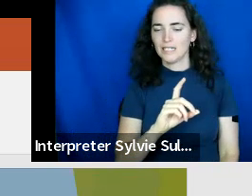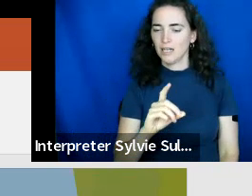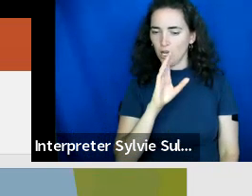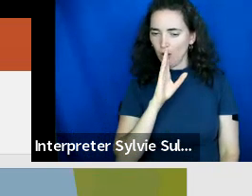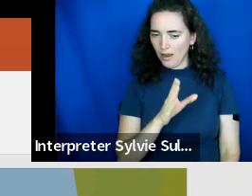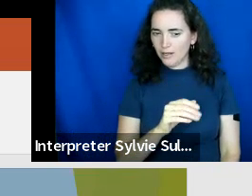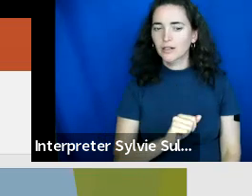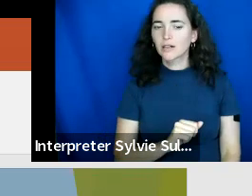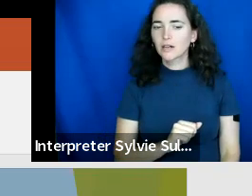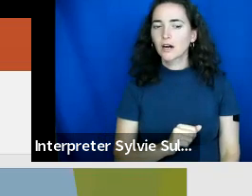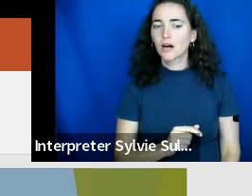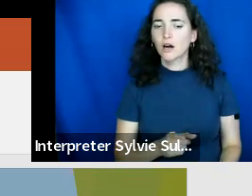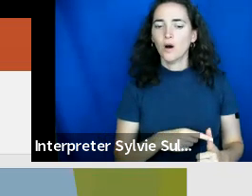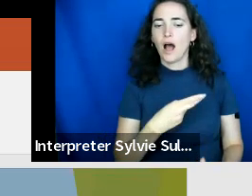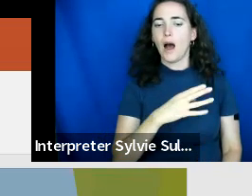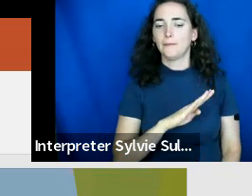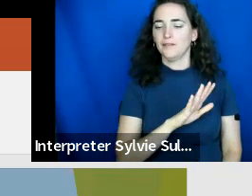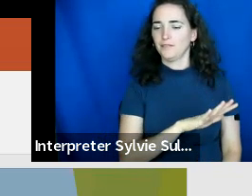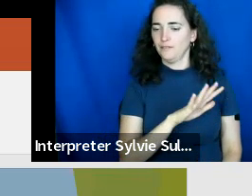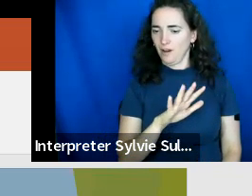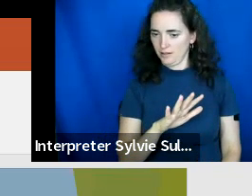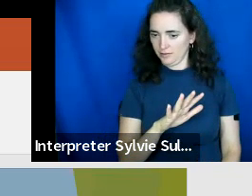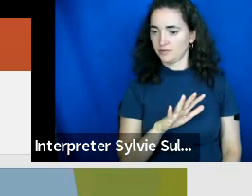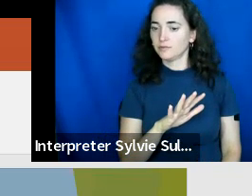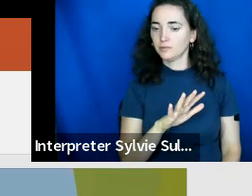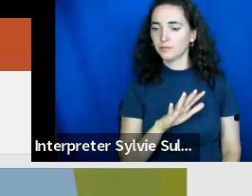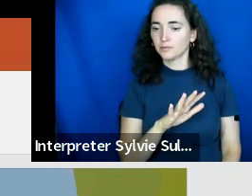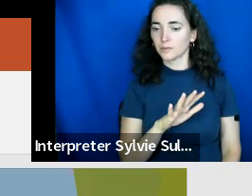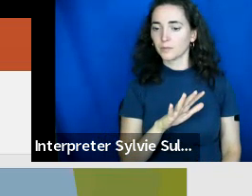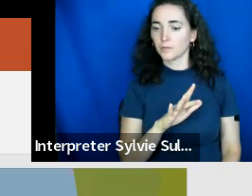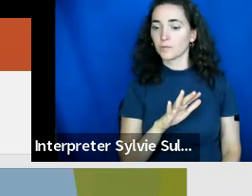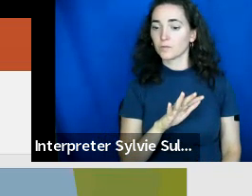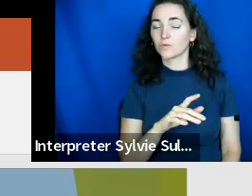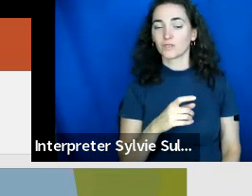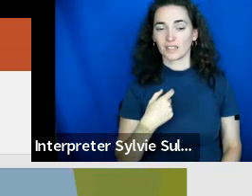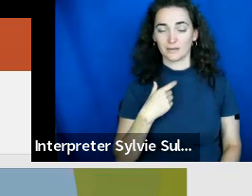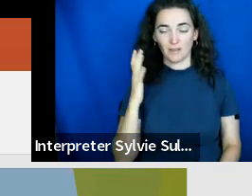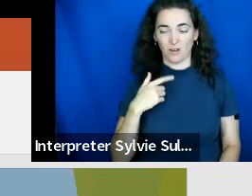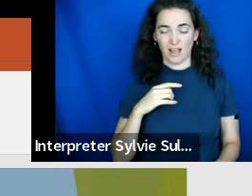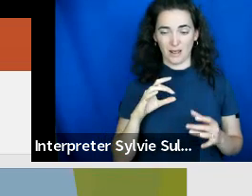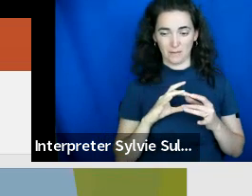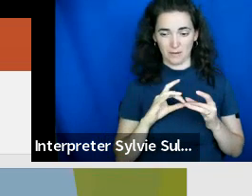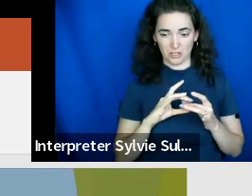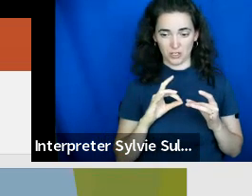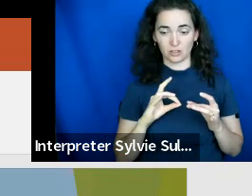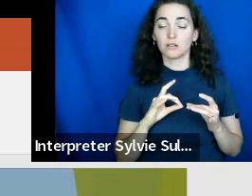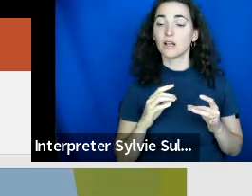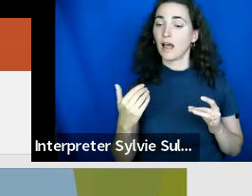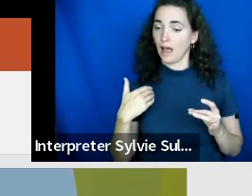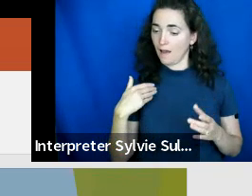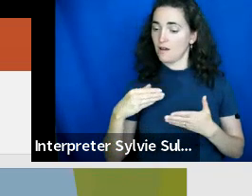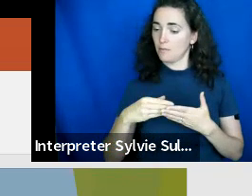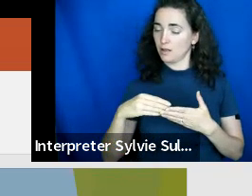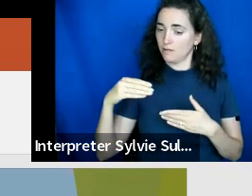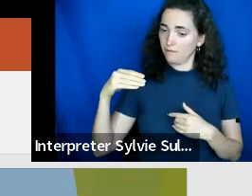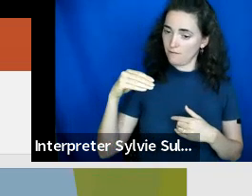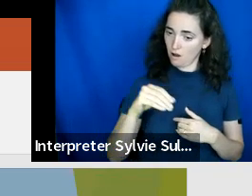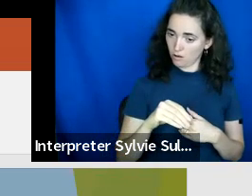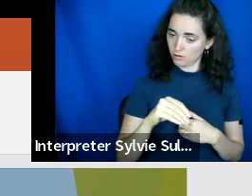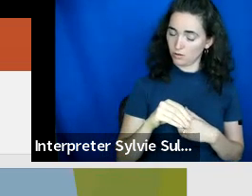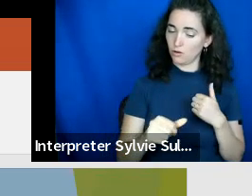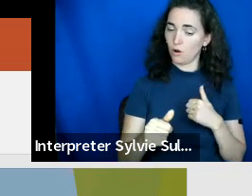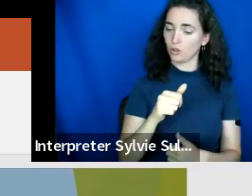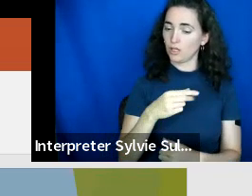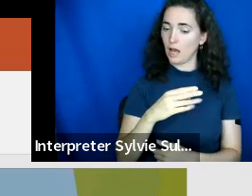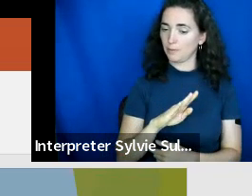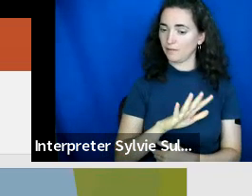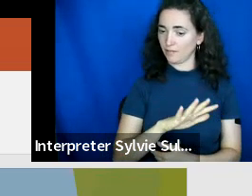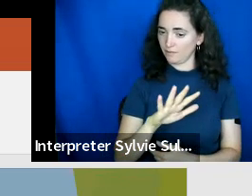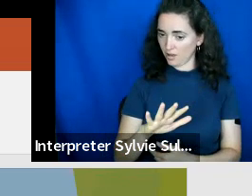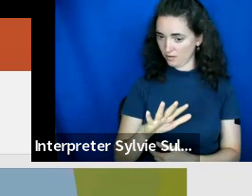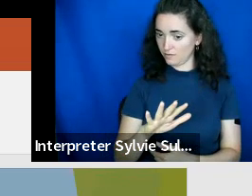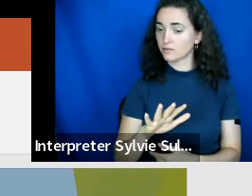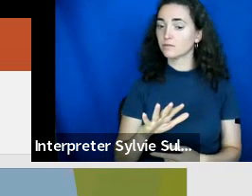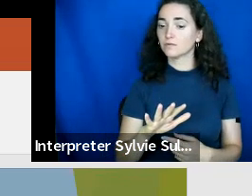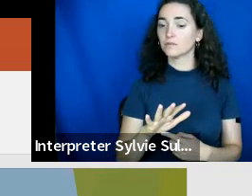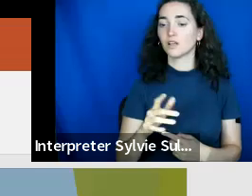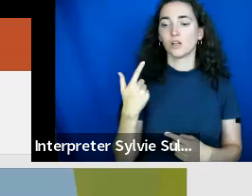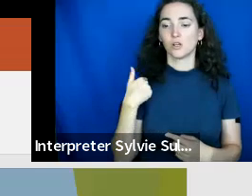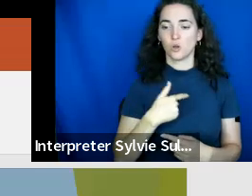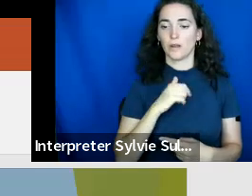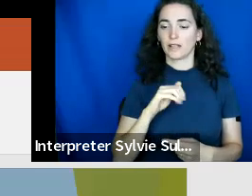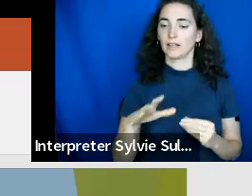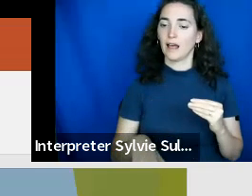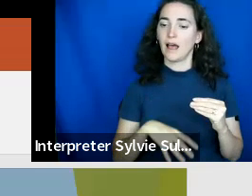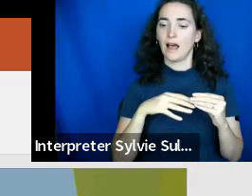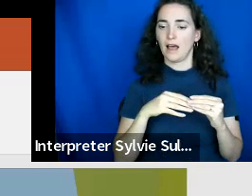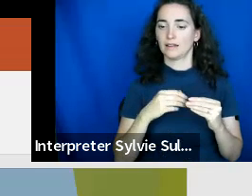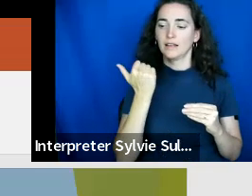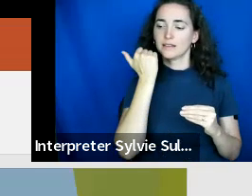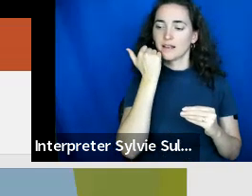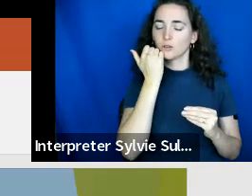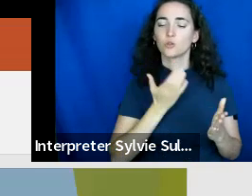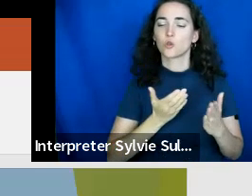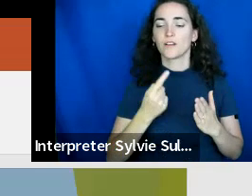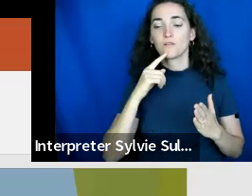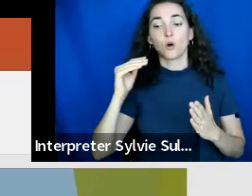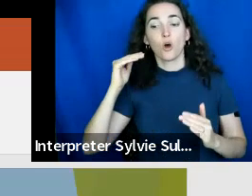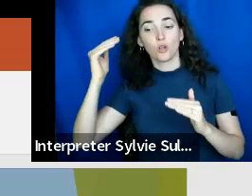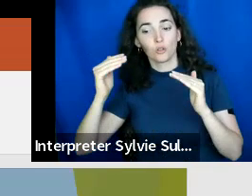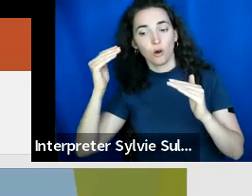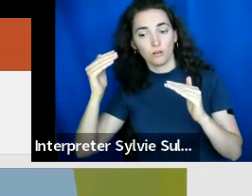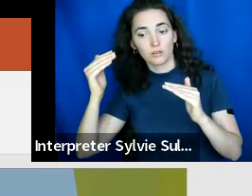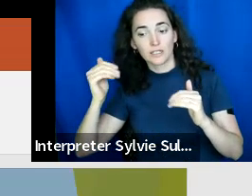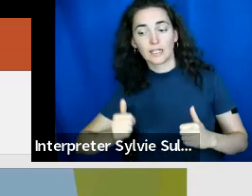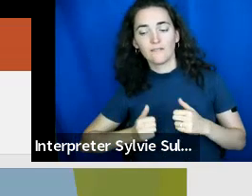There was House Bill 55, which, as I mentioned earlier, there was funding also that went with House Bill 55, so that we could add comprehensive dental services for adults that are living in intermediate care